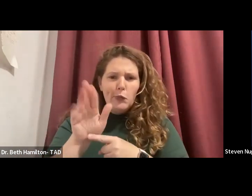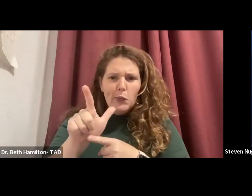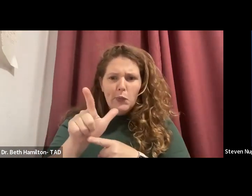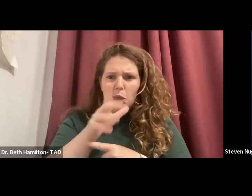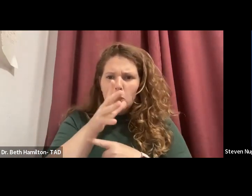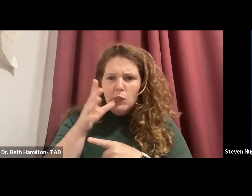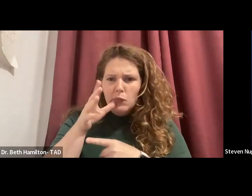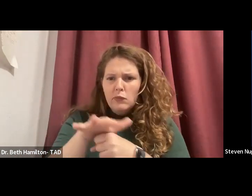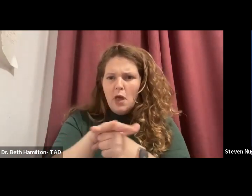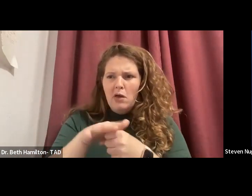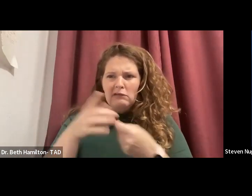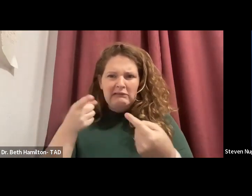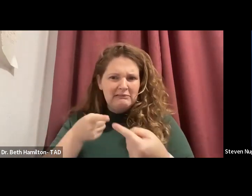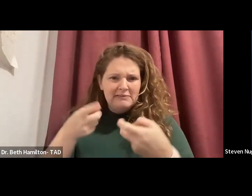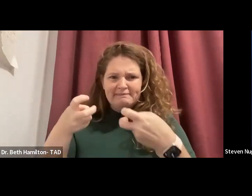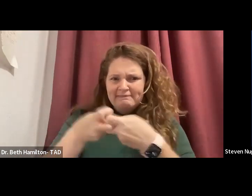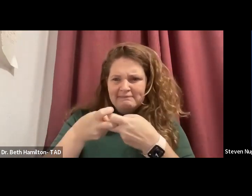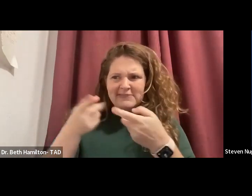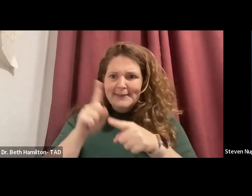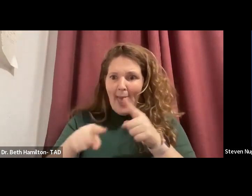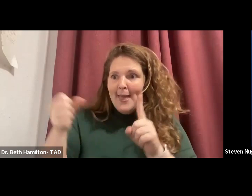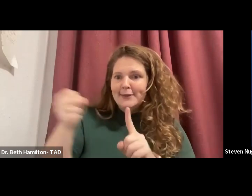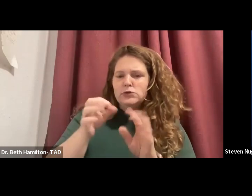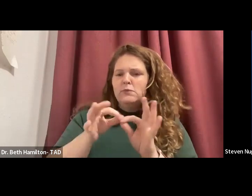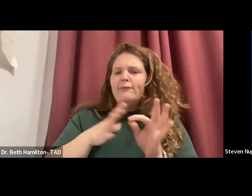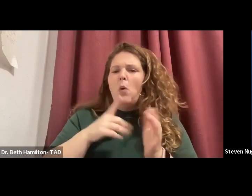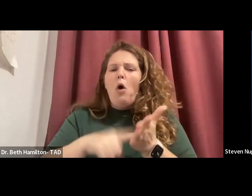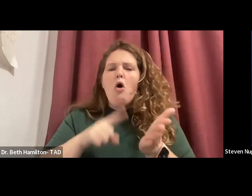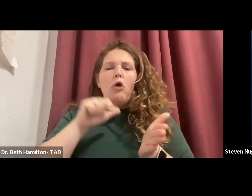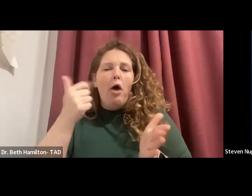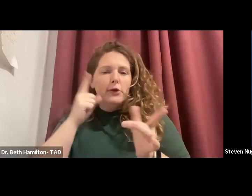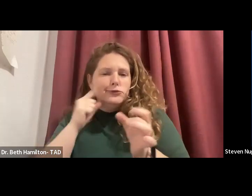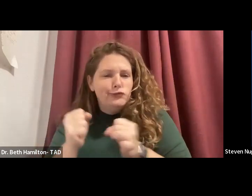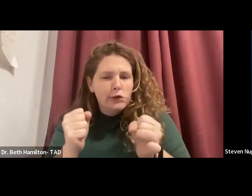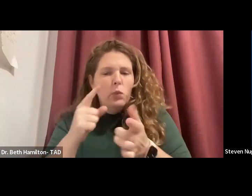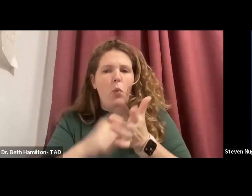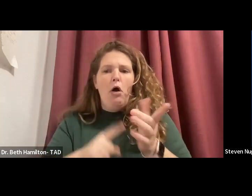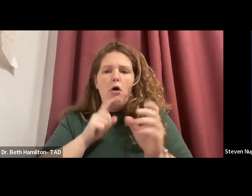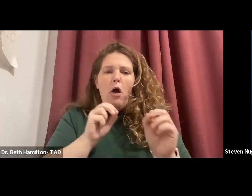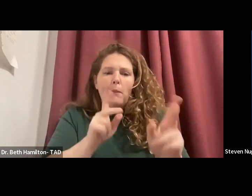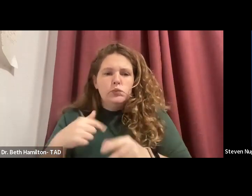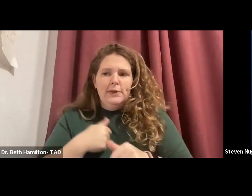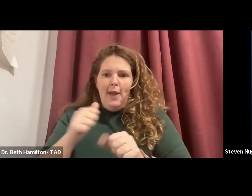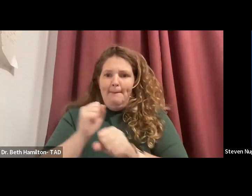peers and it was something that TAD want today tackle so we were in pursue of that, the educational